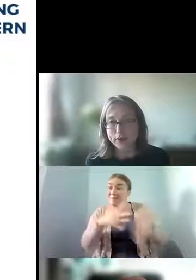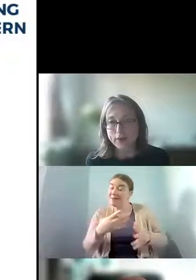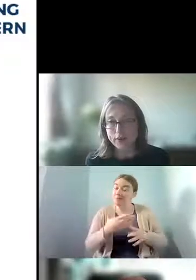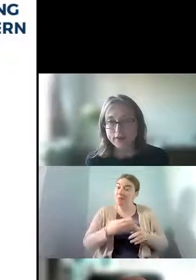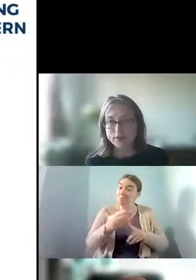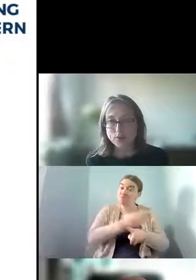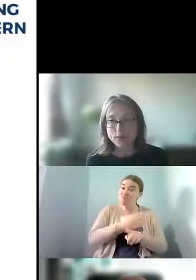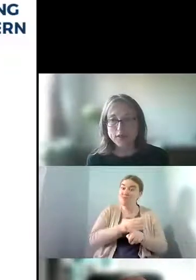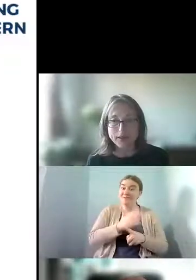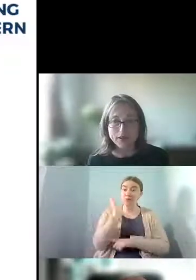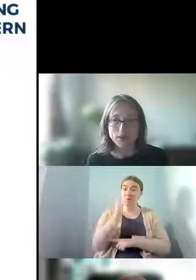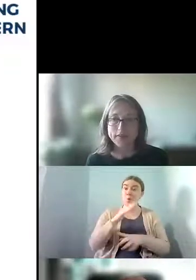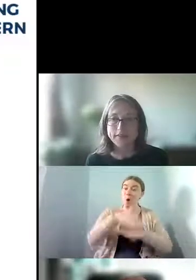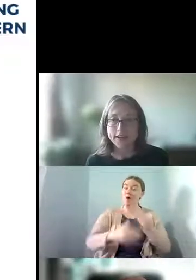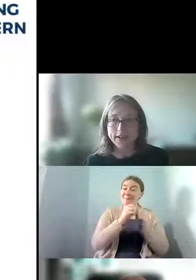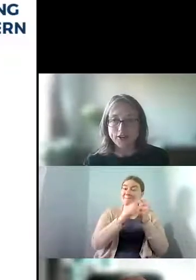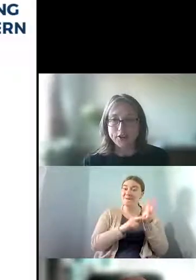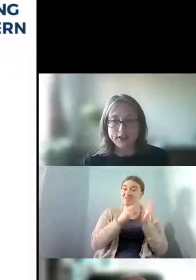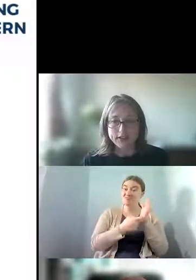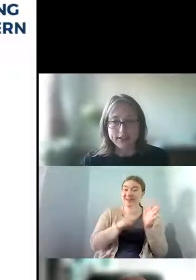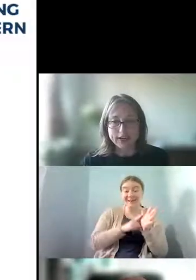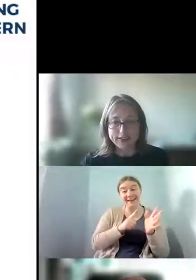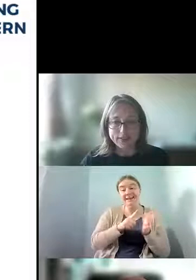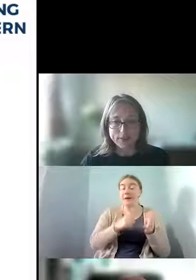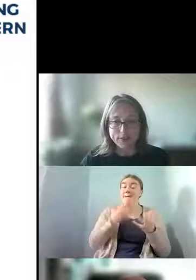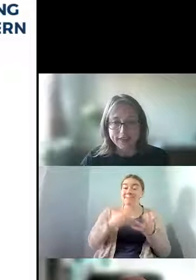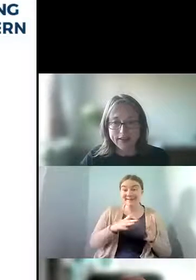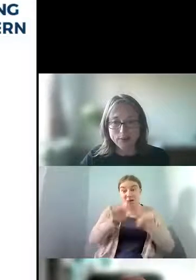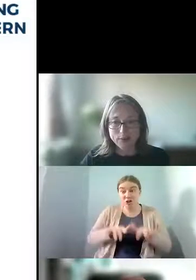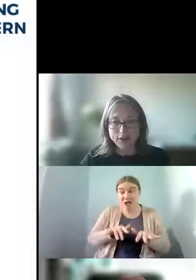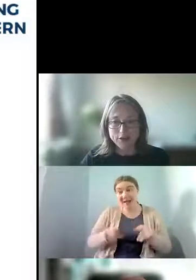the bevere fish pass so maybe drop us a note in the chat if you were at that one we'd love to know